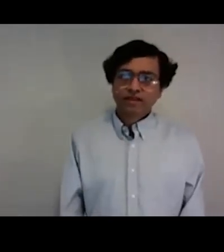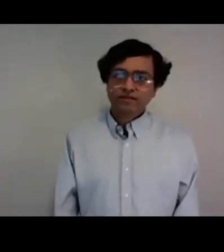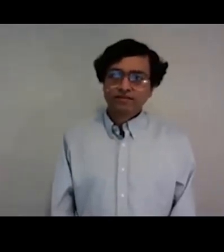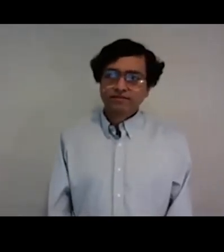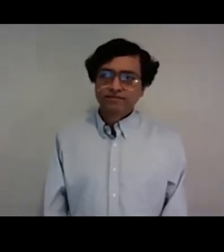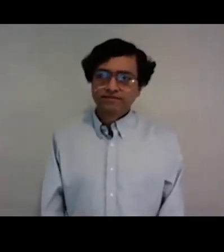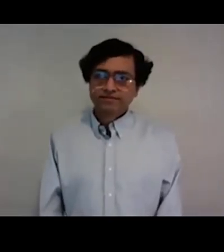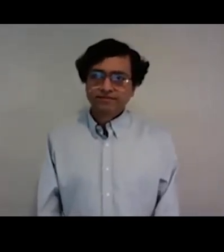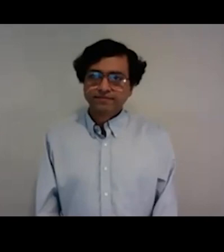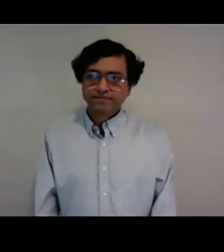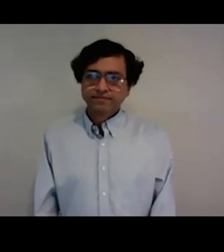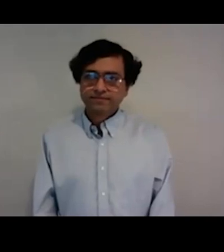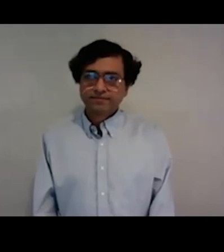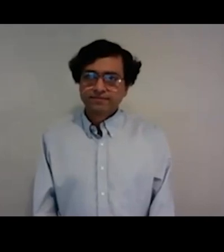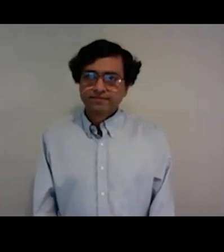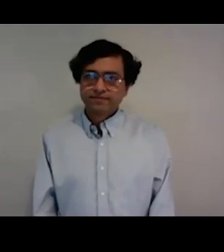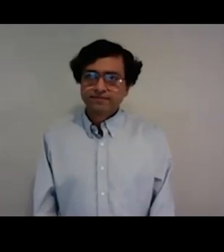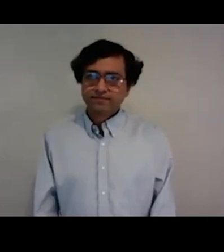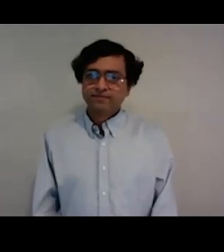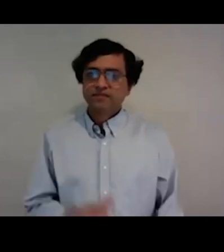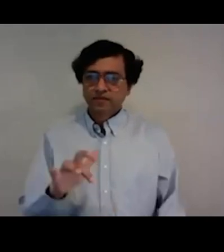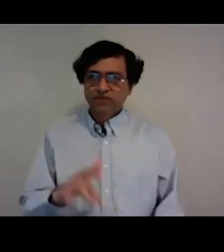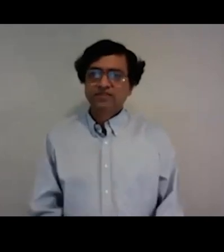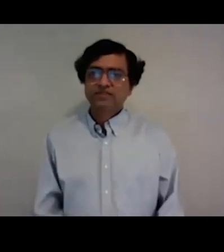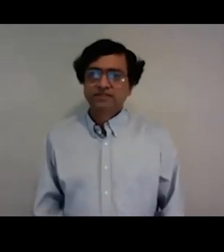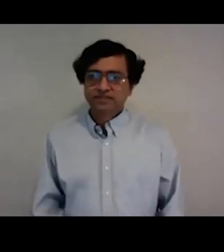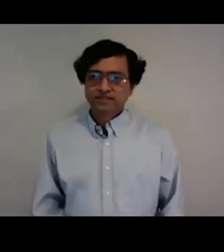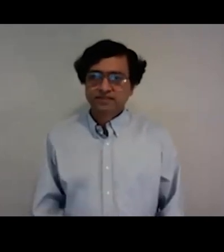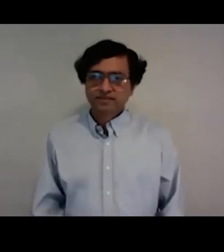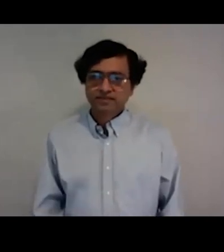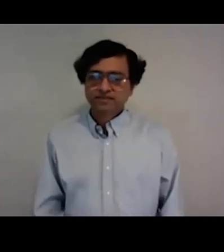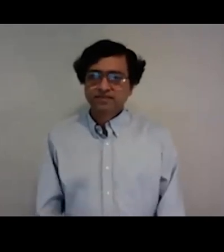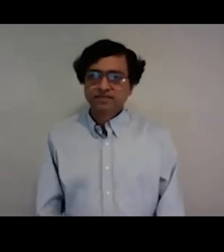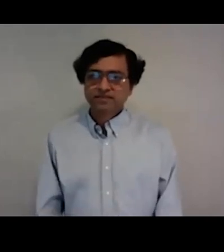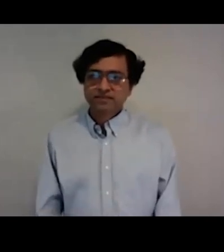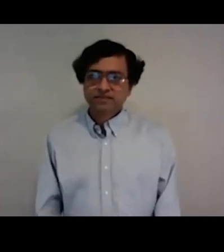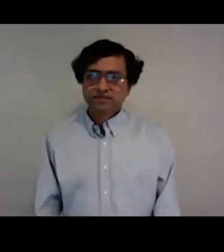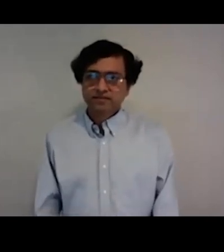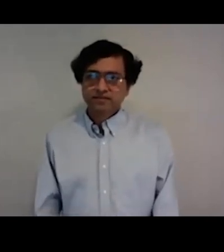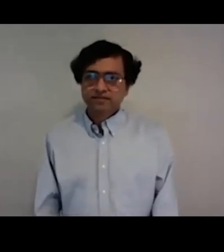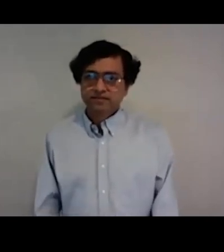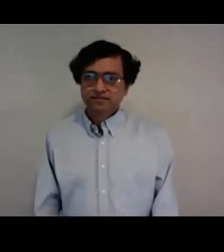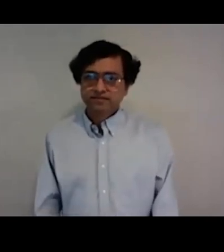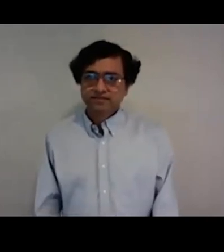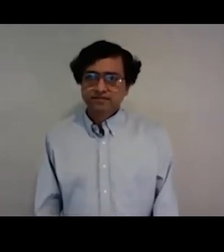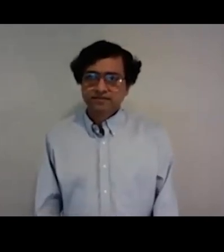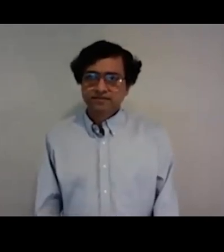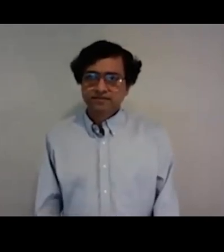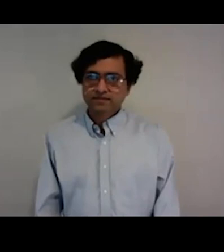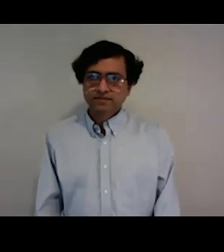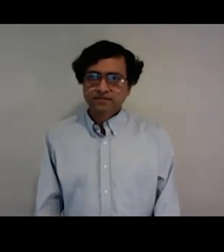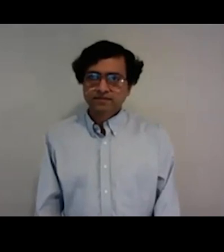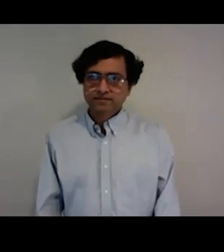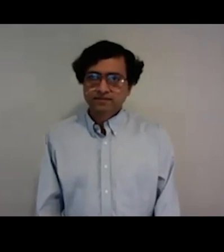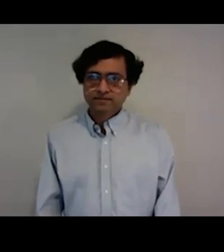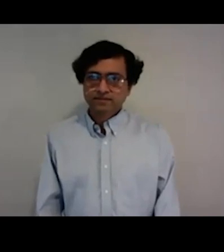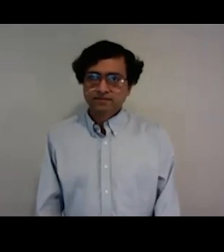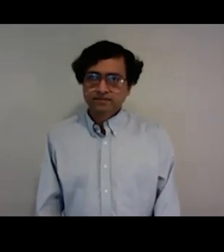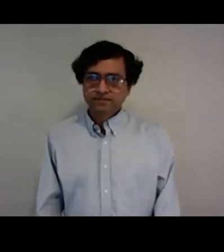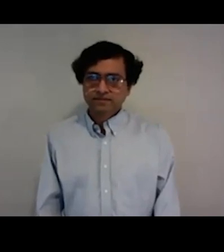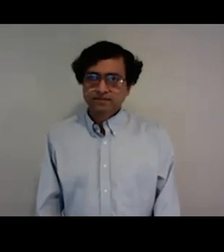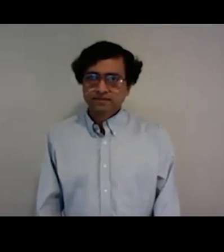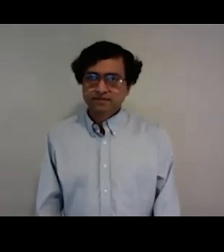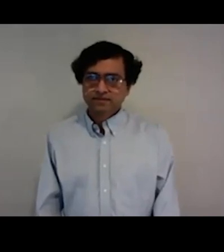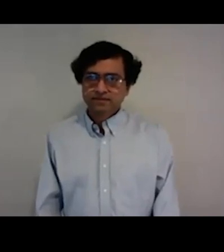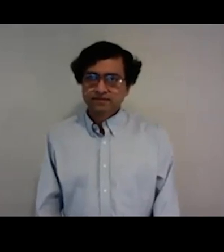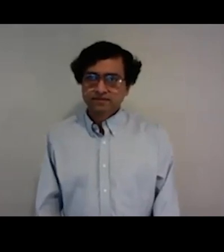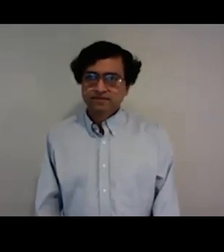accessible during those moments in class.